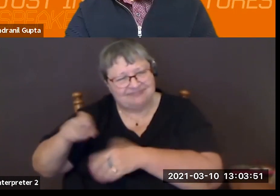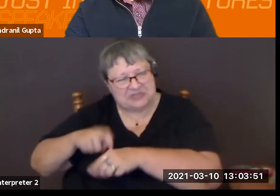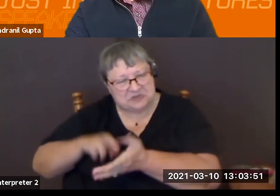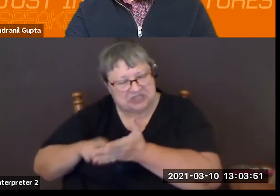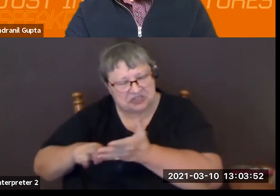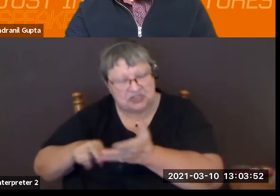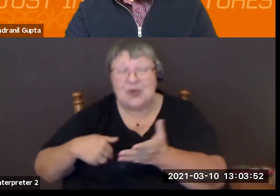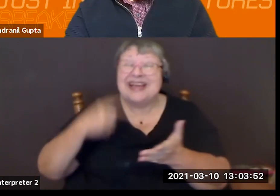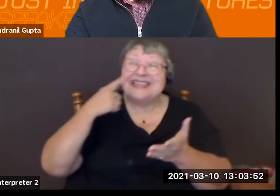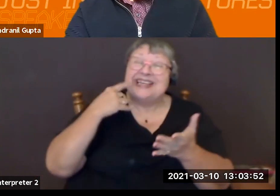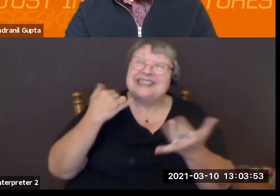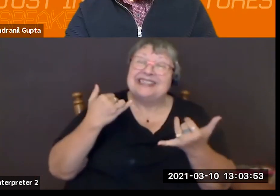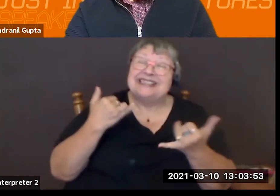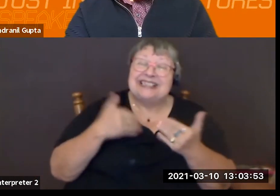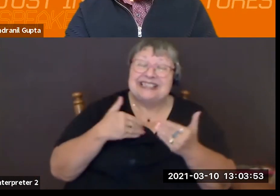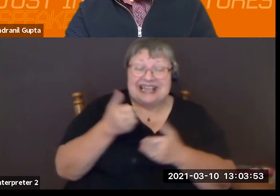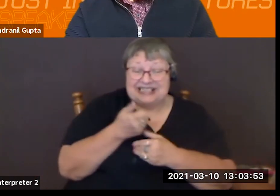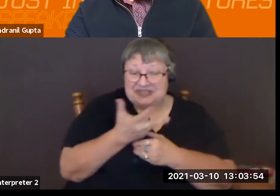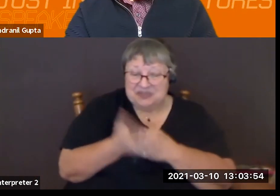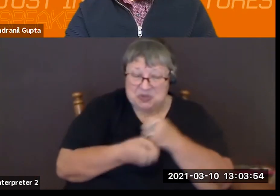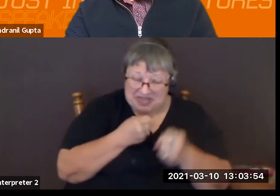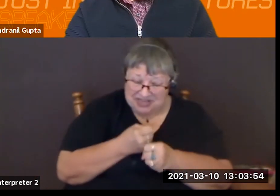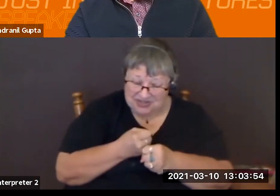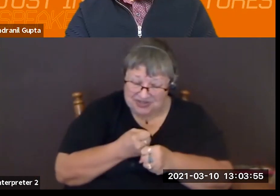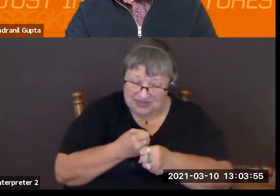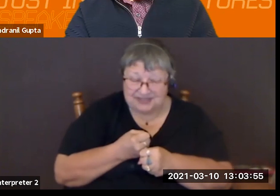Unfortunately,